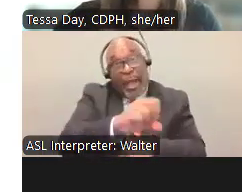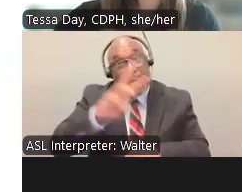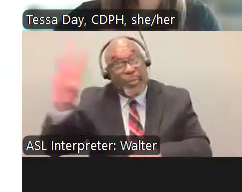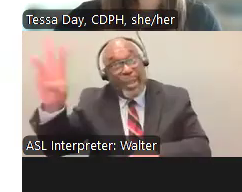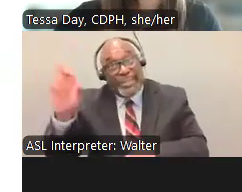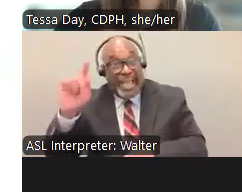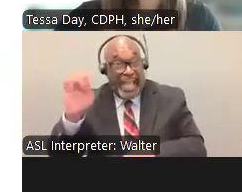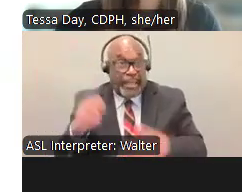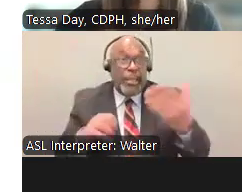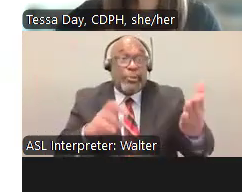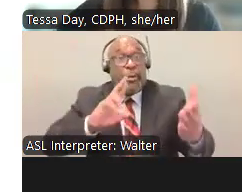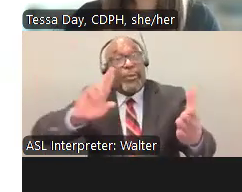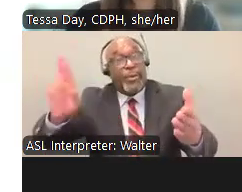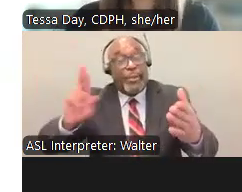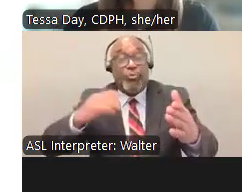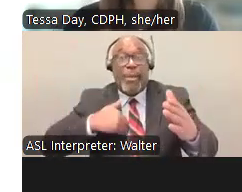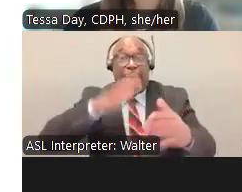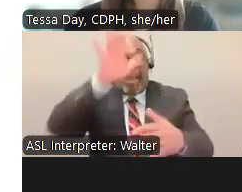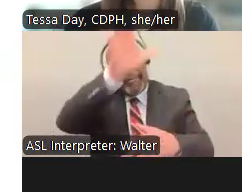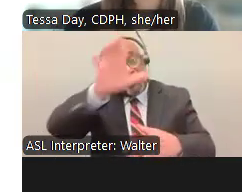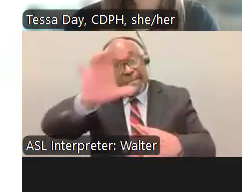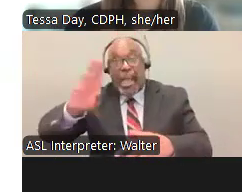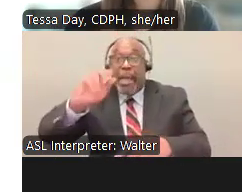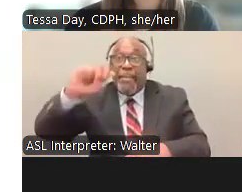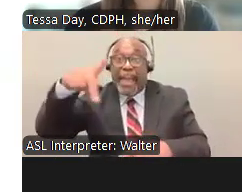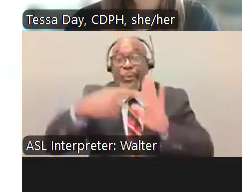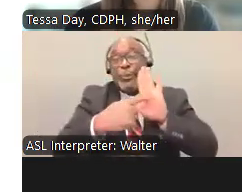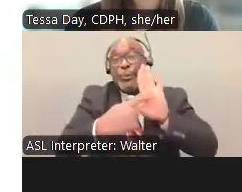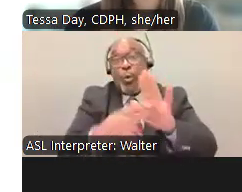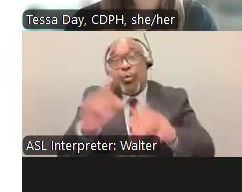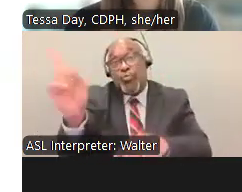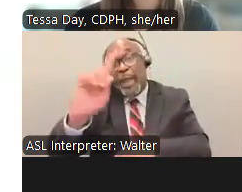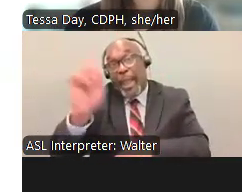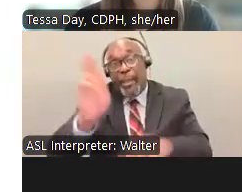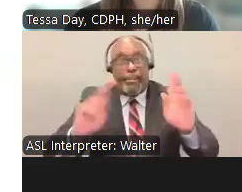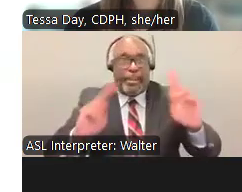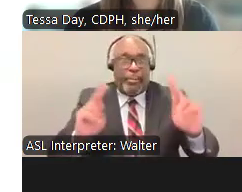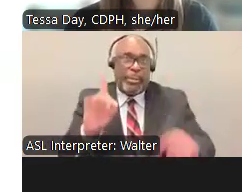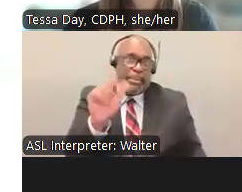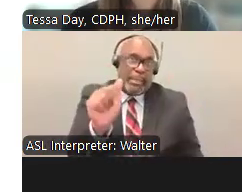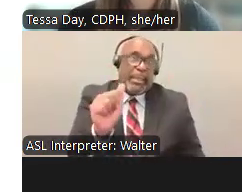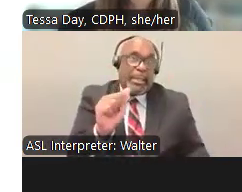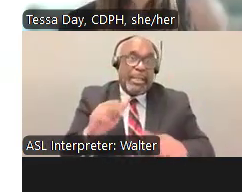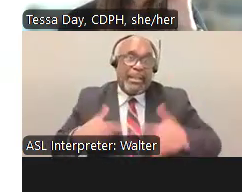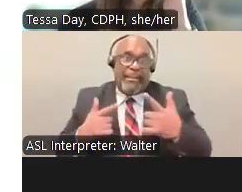13:23:46 right of the slide is a map that 13:23:48 represents where people with 13:23:49 disabilities are concentrated in 13:23:51 the city of Chicago. The